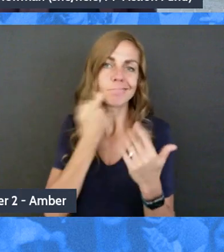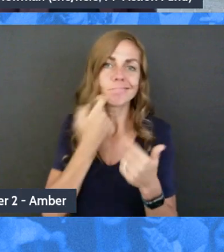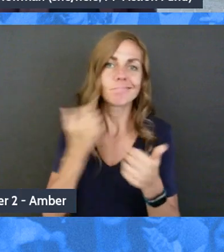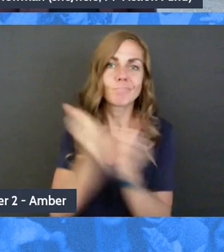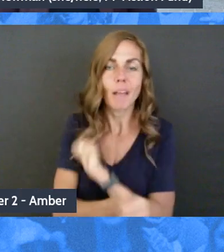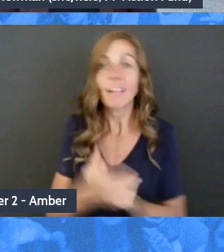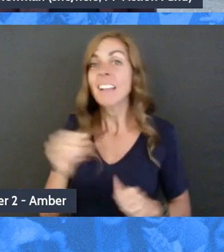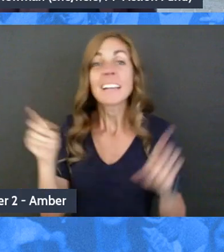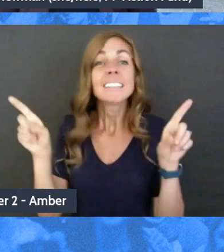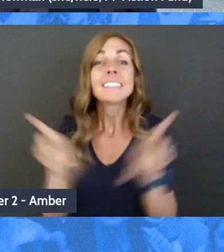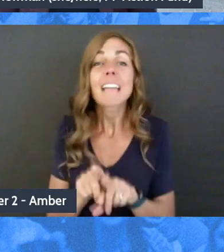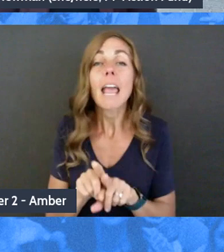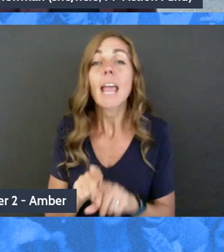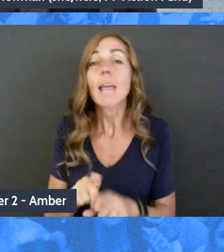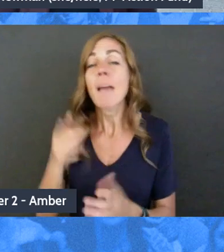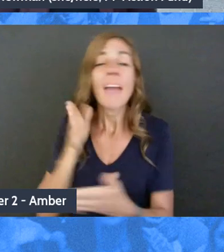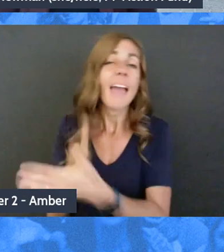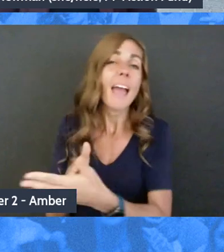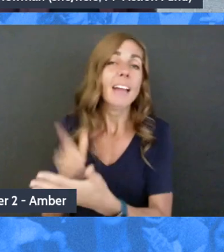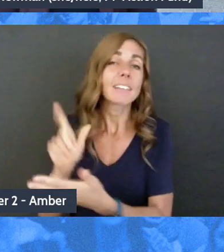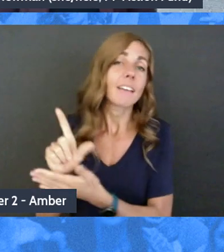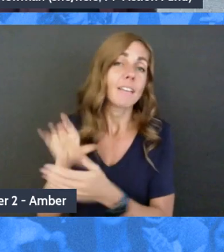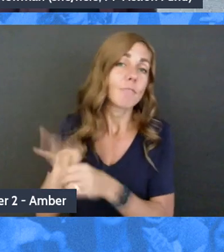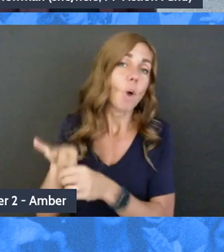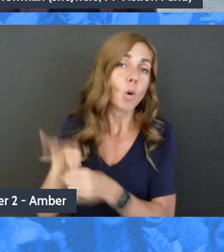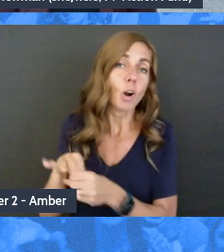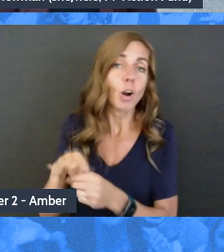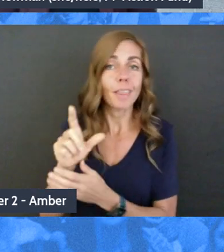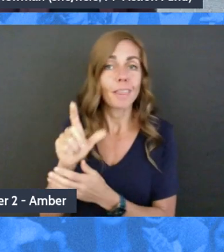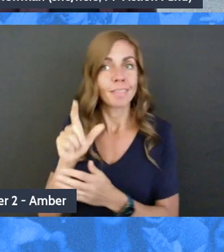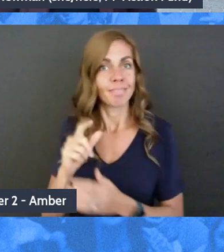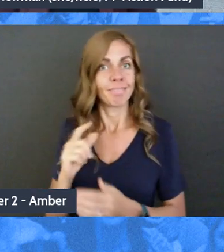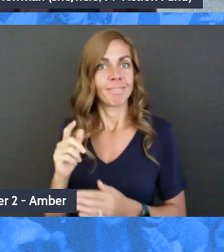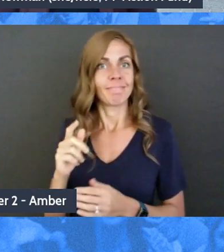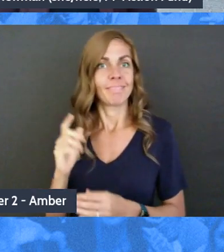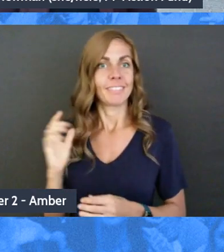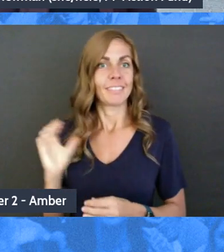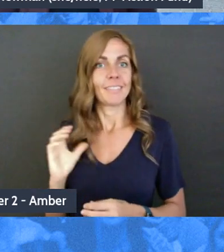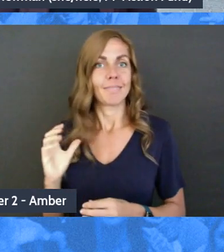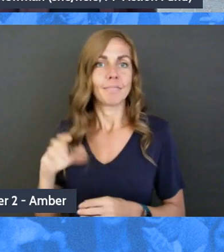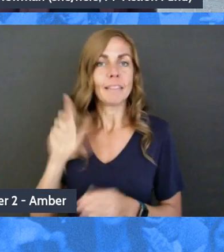who gerrymandered themselves into their majority by limiting the participation of voters of color,